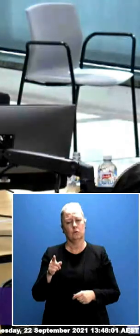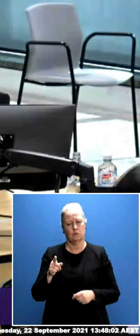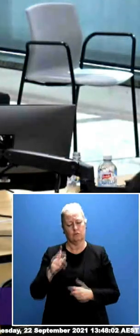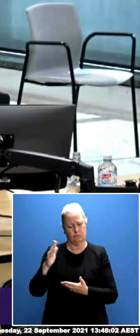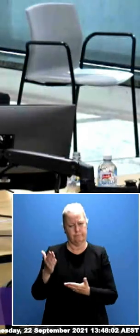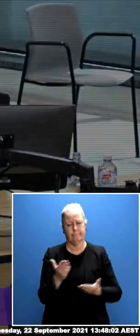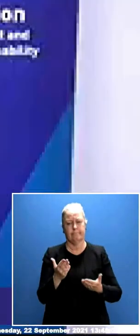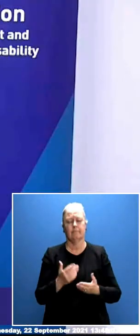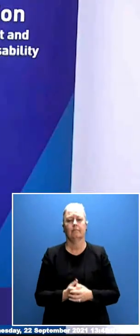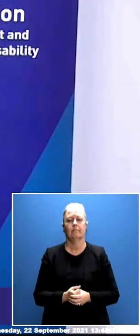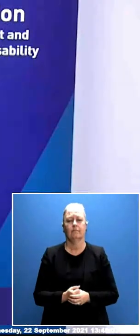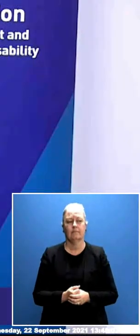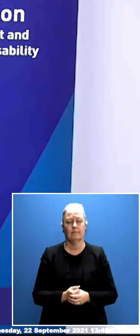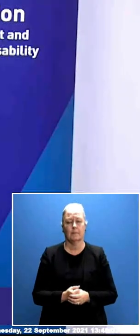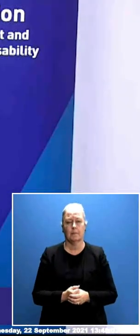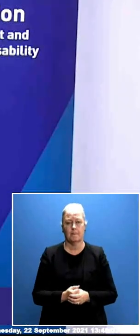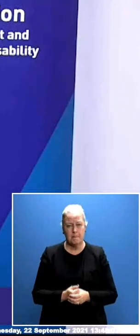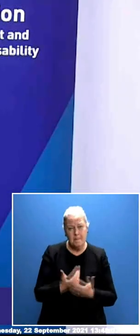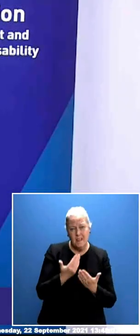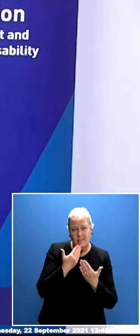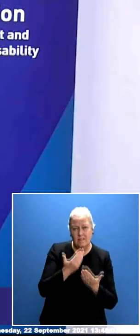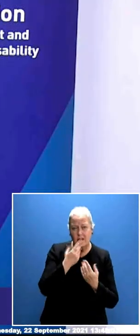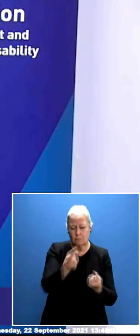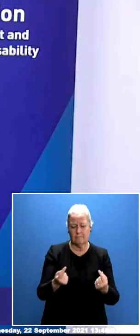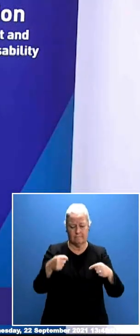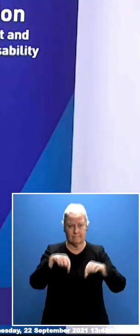Ms Kalders, thank you very much for coming to the Royal Commission to give evidence.